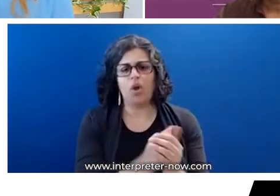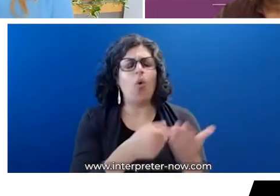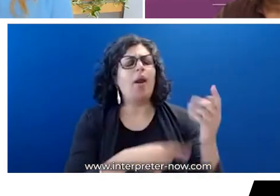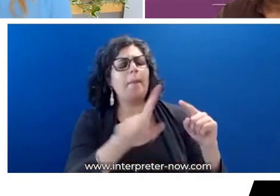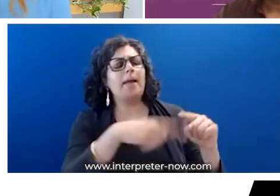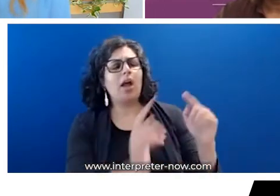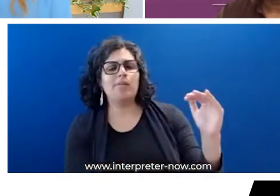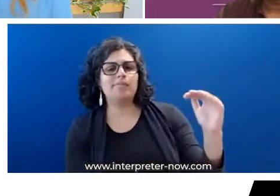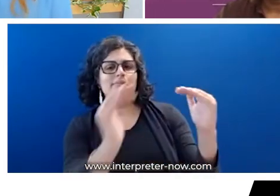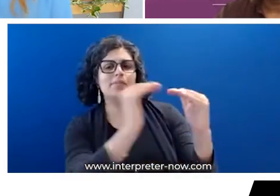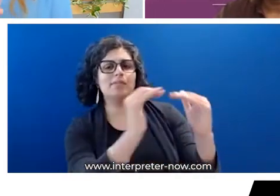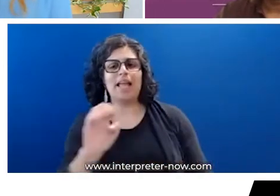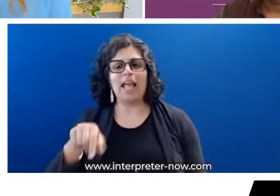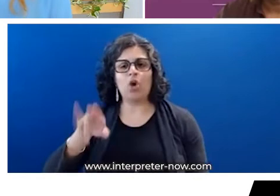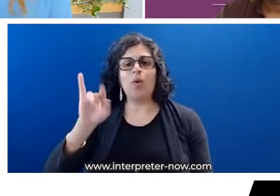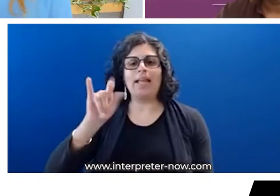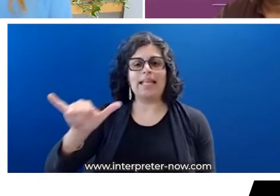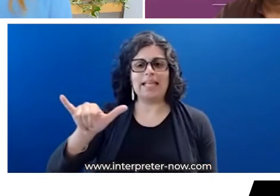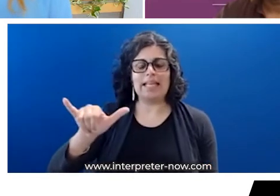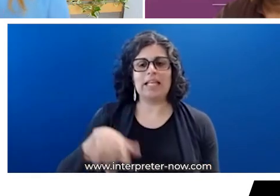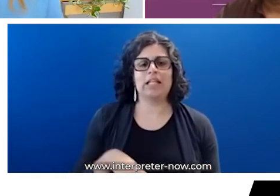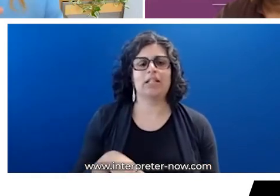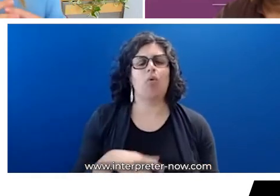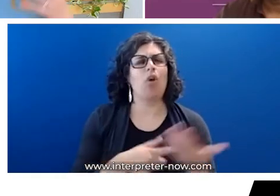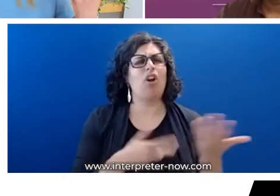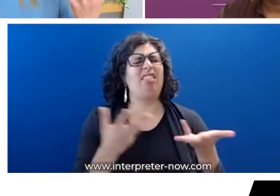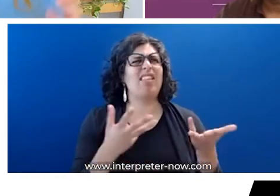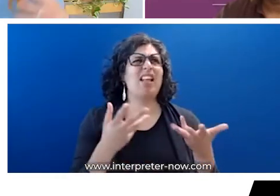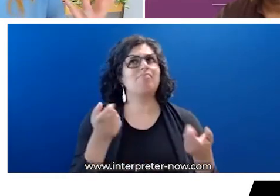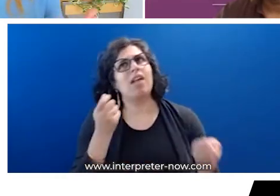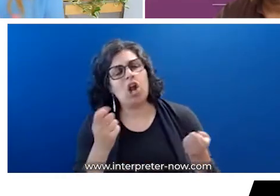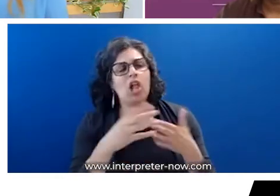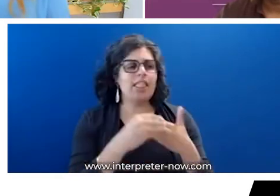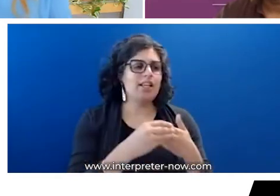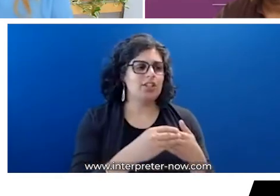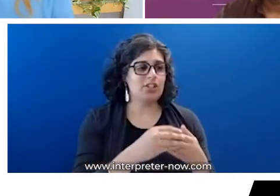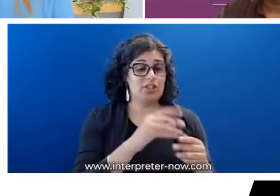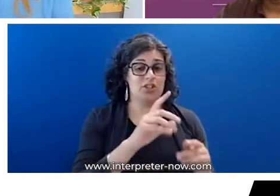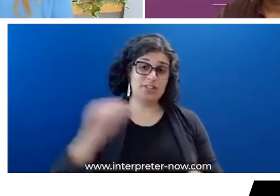What are some things that managers and leaders should be thinking about when it comes to equity across distributed teams?